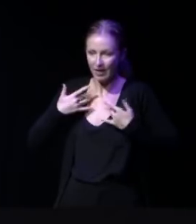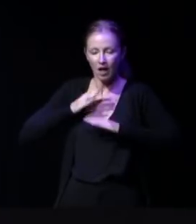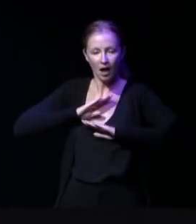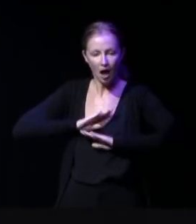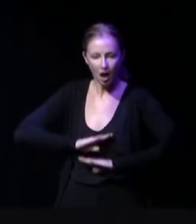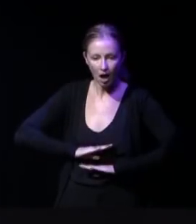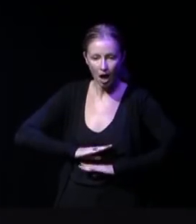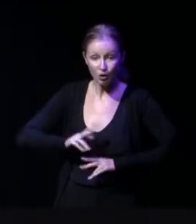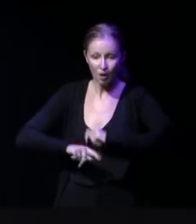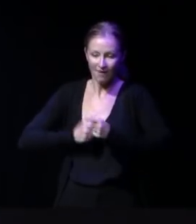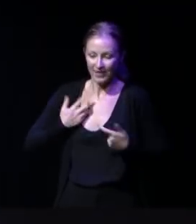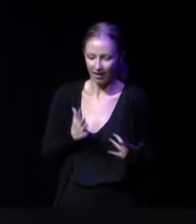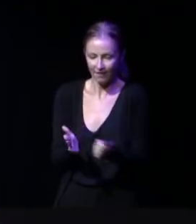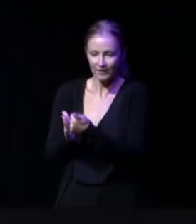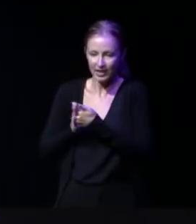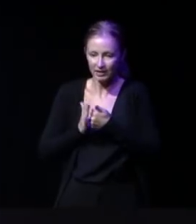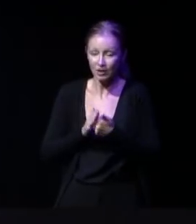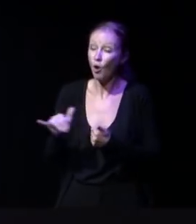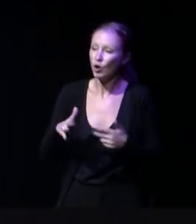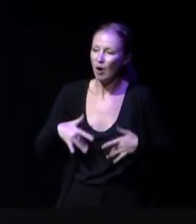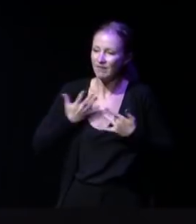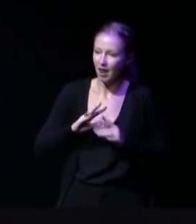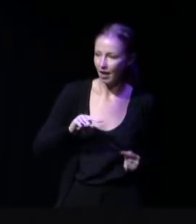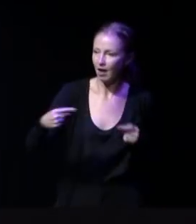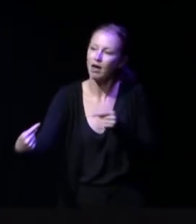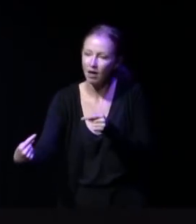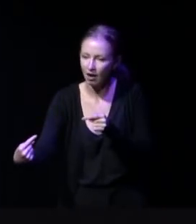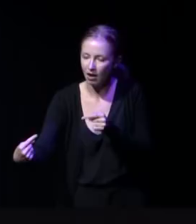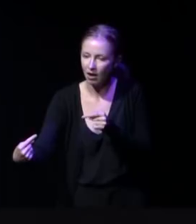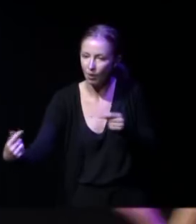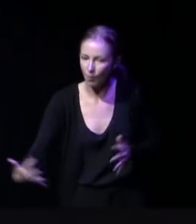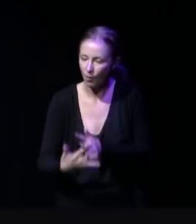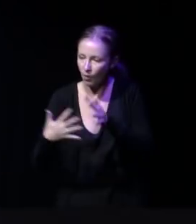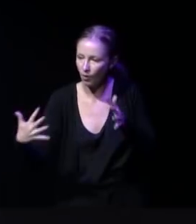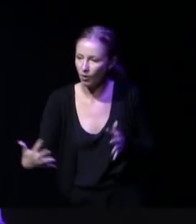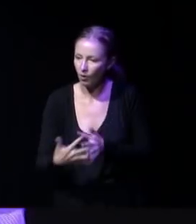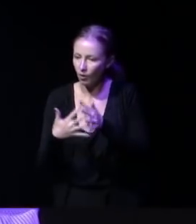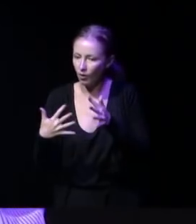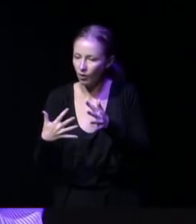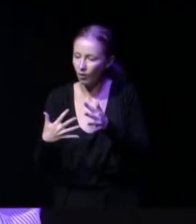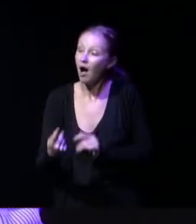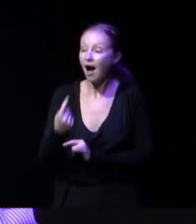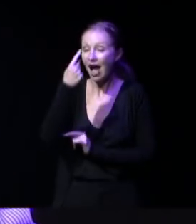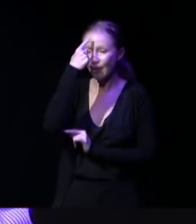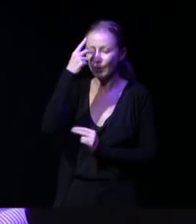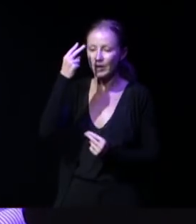Or is it a stage set for battle and imbalance? I am suggesting that when we truly examine the ideas we hold